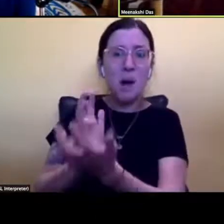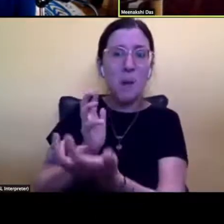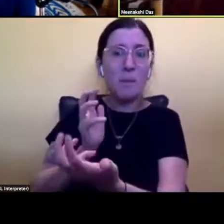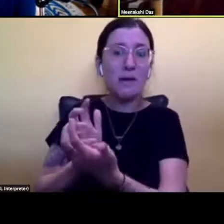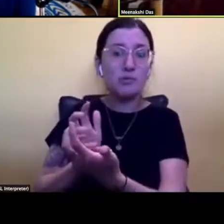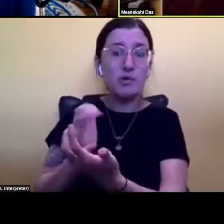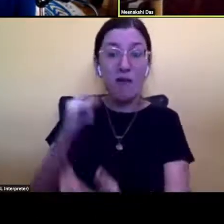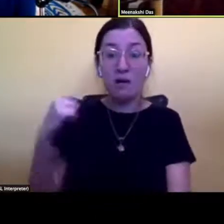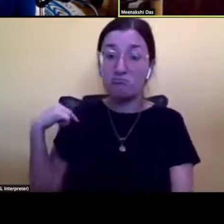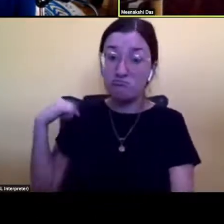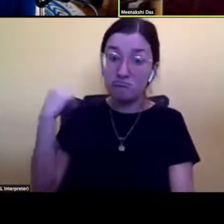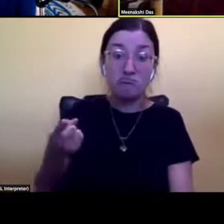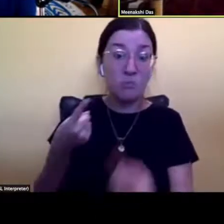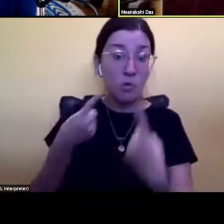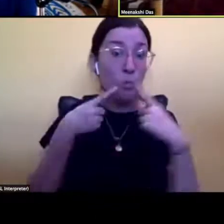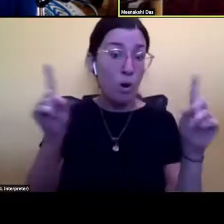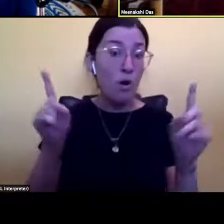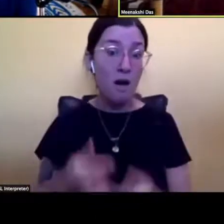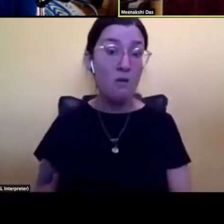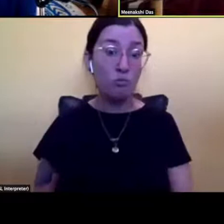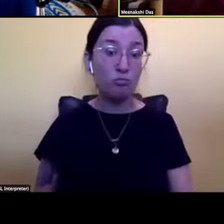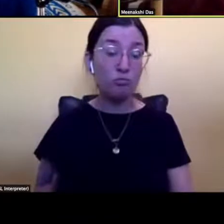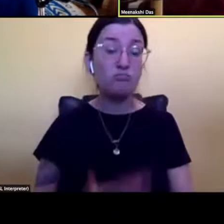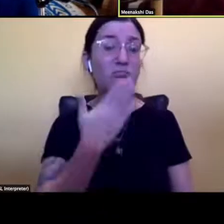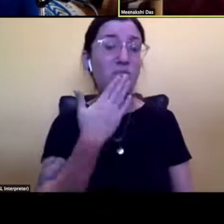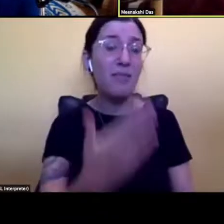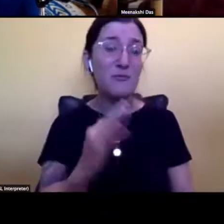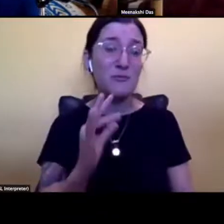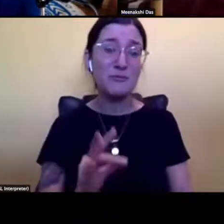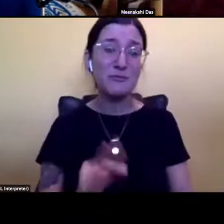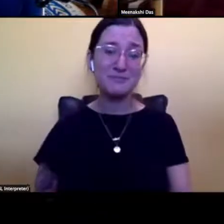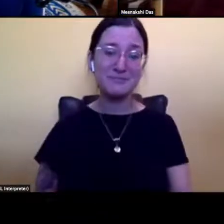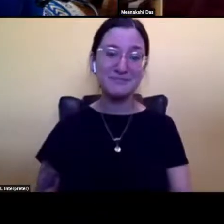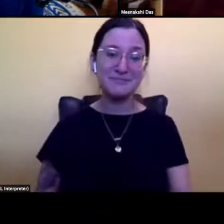me to now. Thank you. Jesse Shanahan